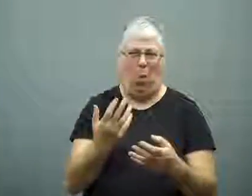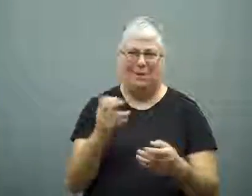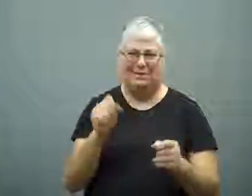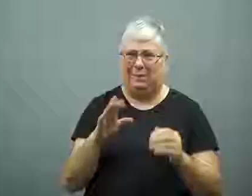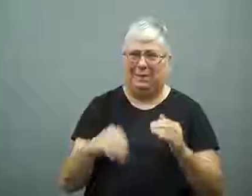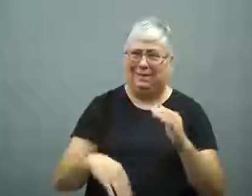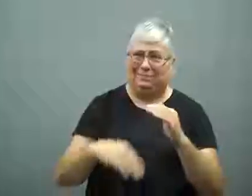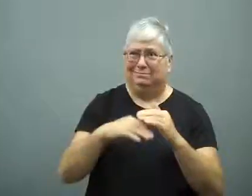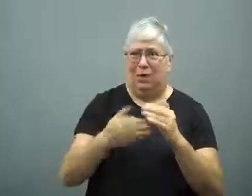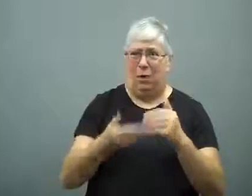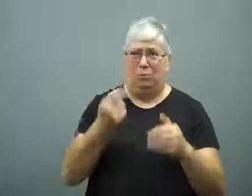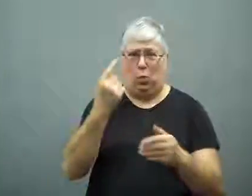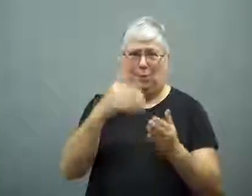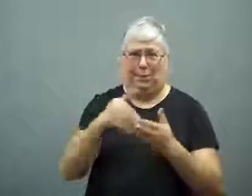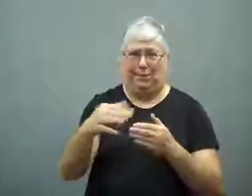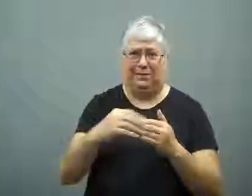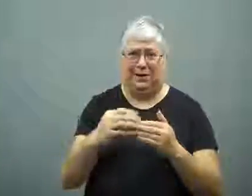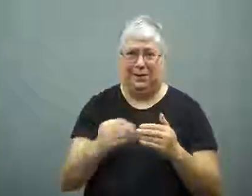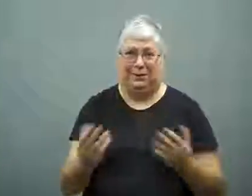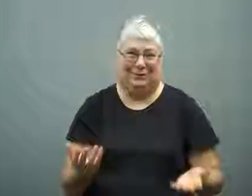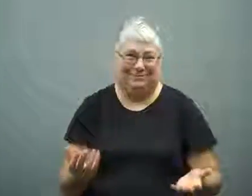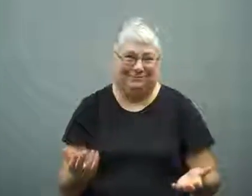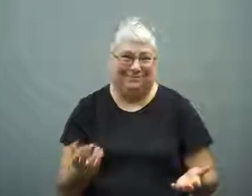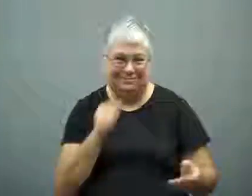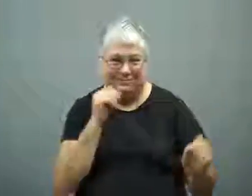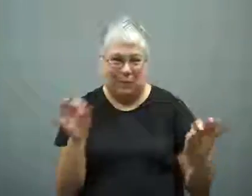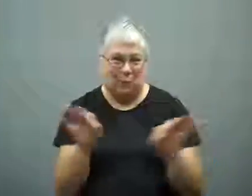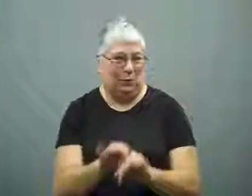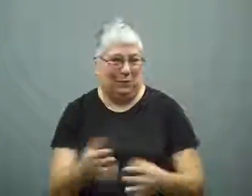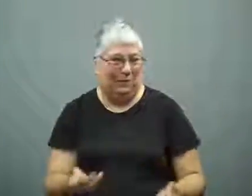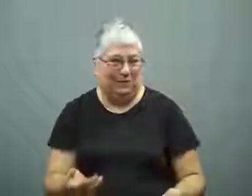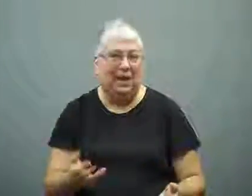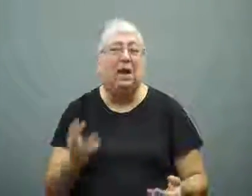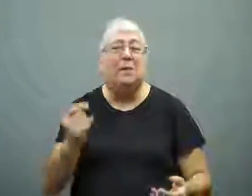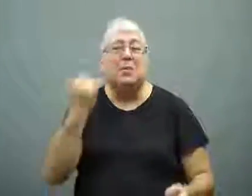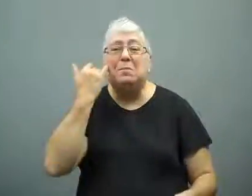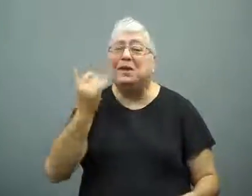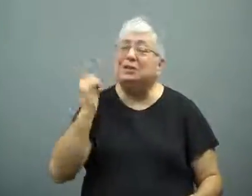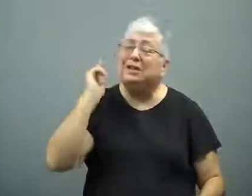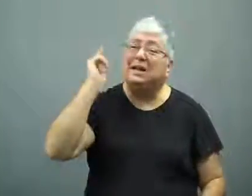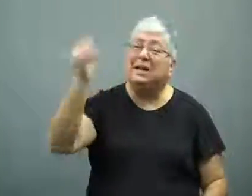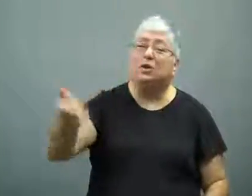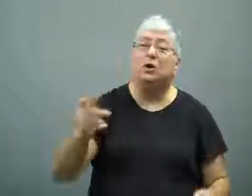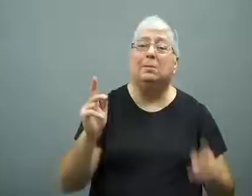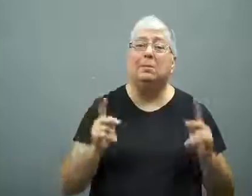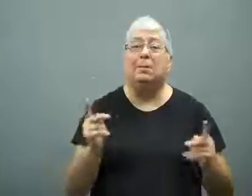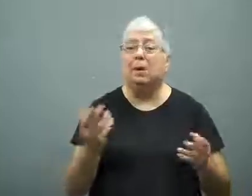can cost nearly a million dollars. It wouldn't be worth it.